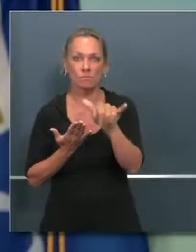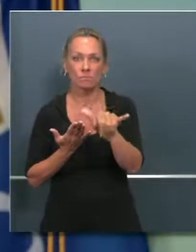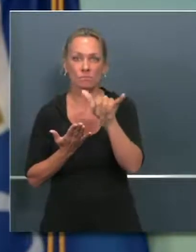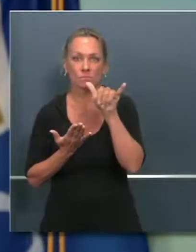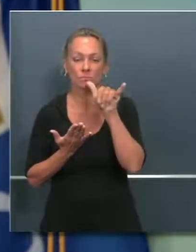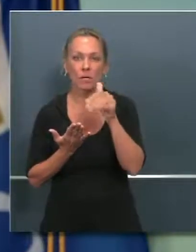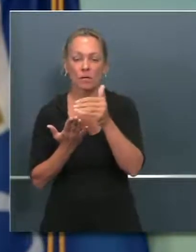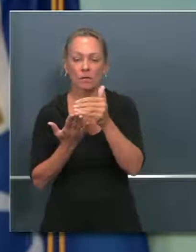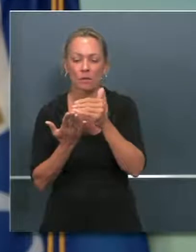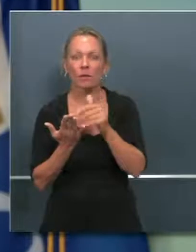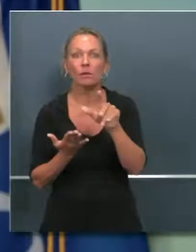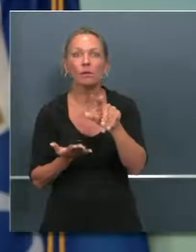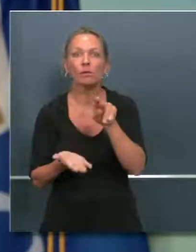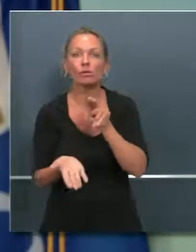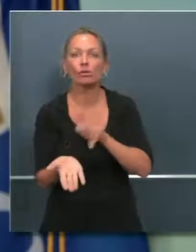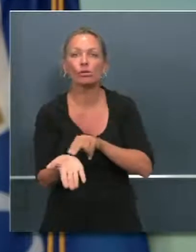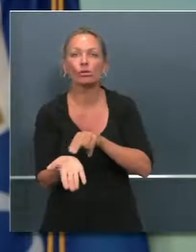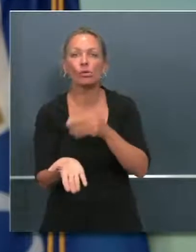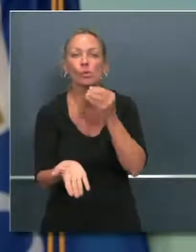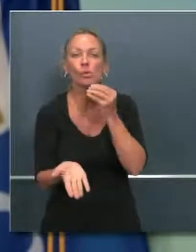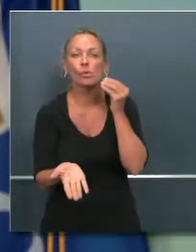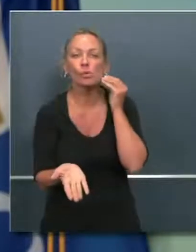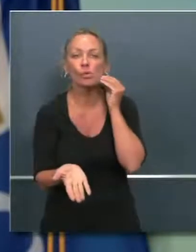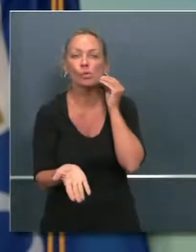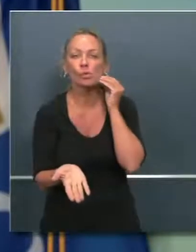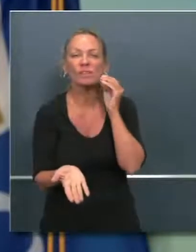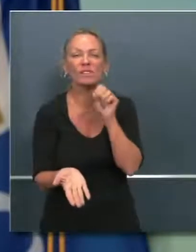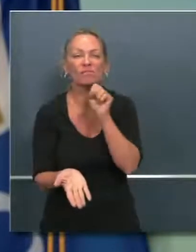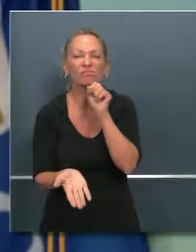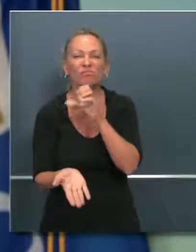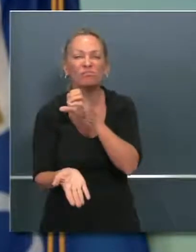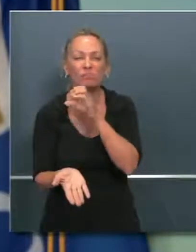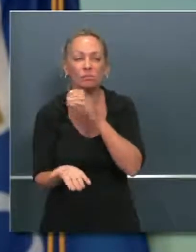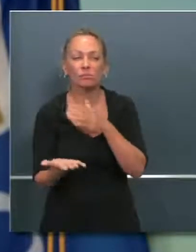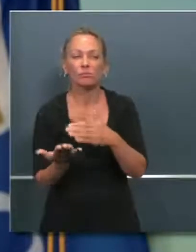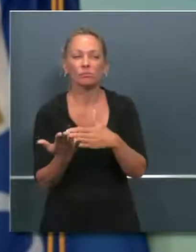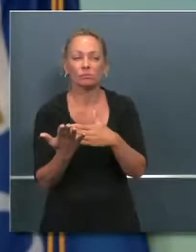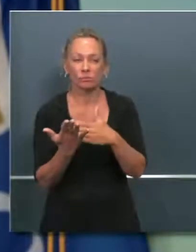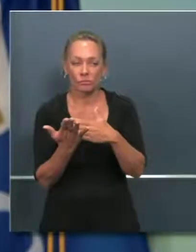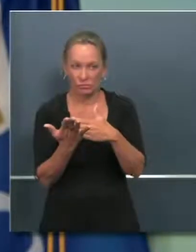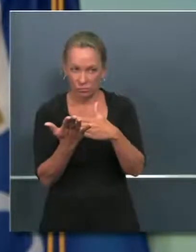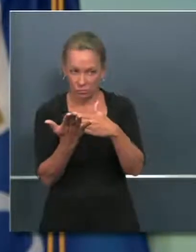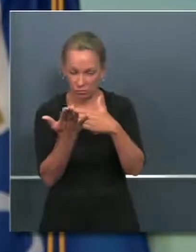ago and that's just people letting their guard down bringing up Uncle Bob and Susie over and all